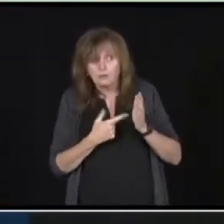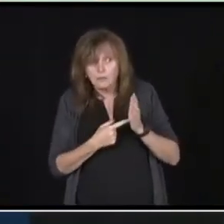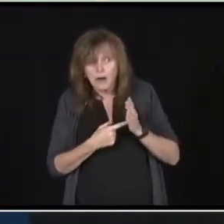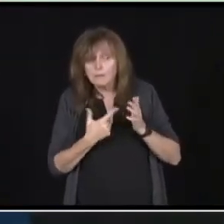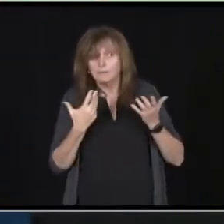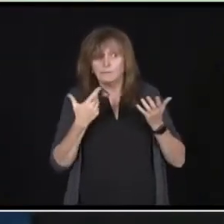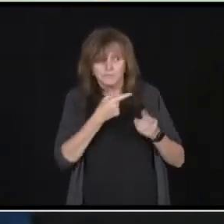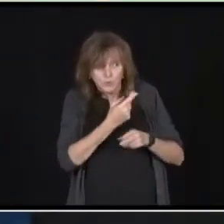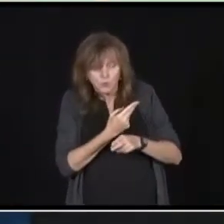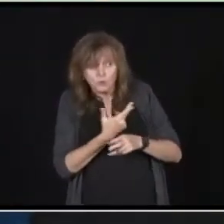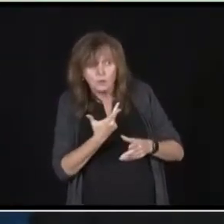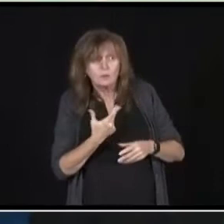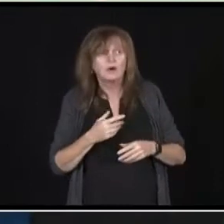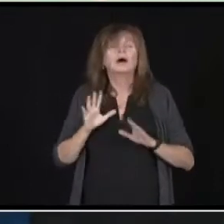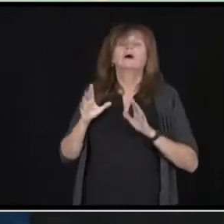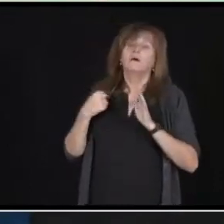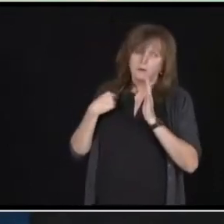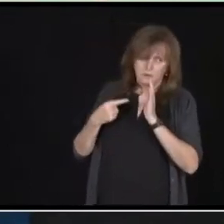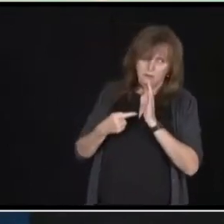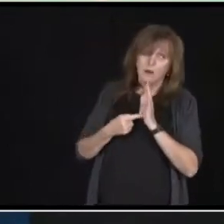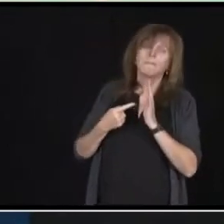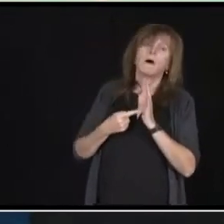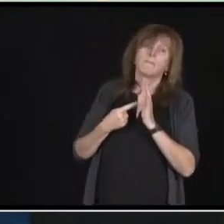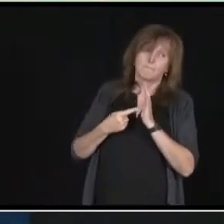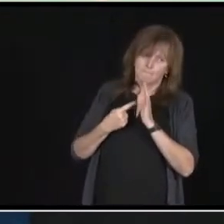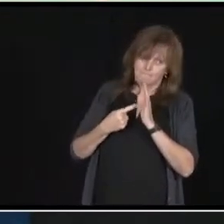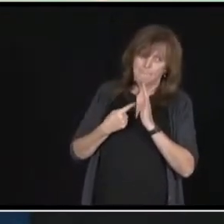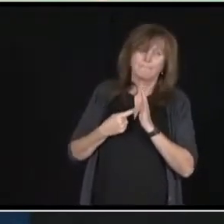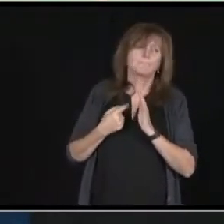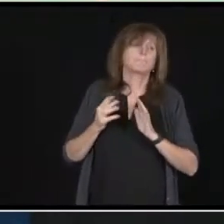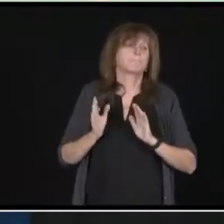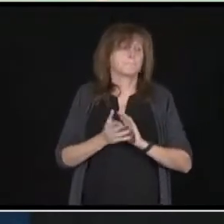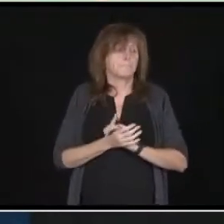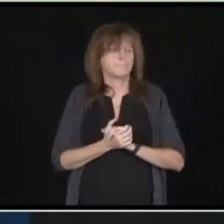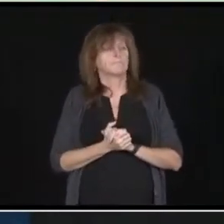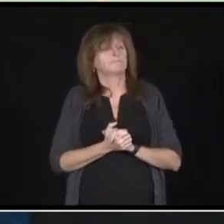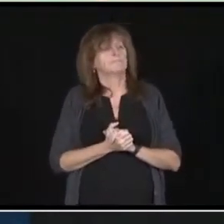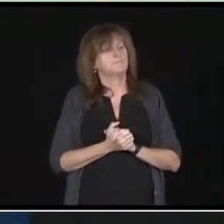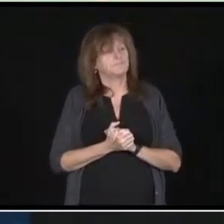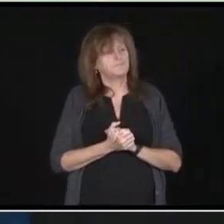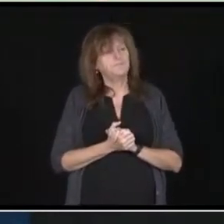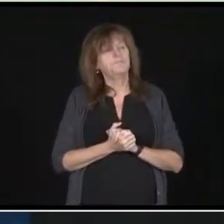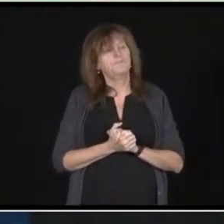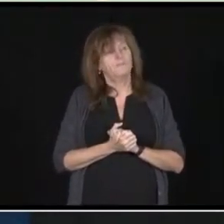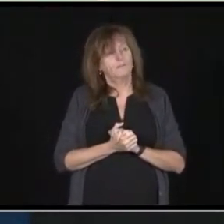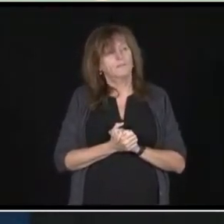I think you do? Sometimes? Sometimes, yeah. Yes, I have certainly heard about the